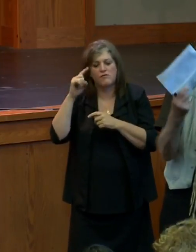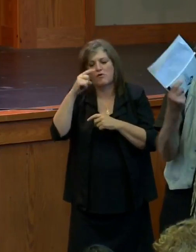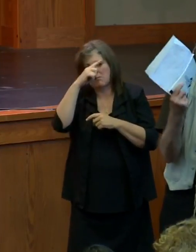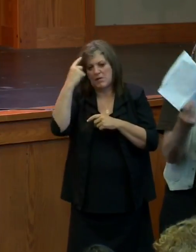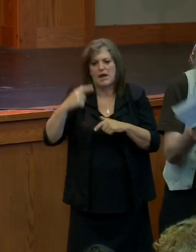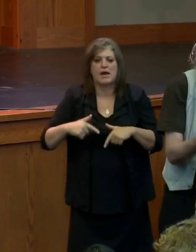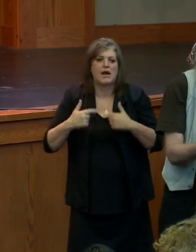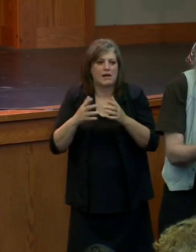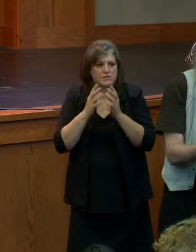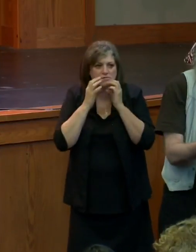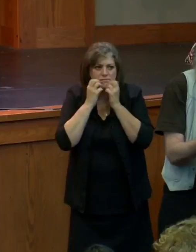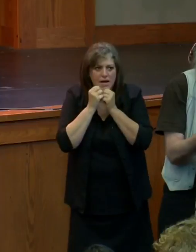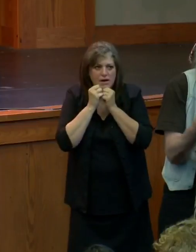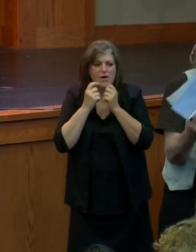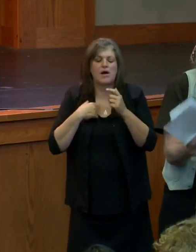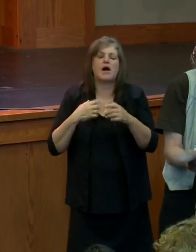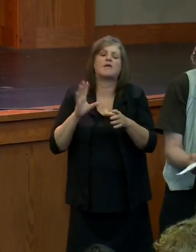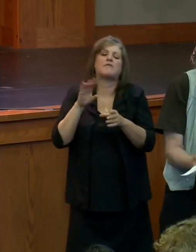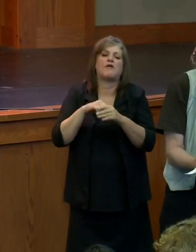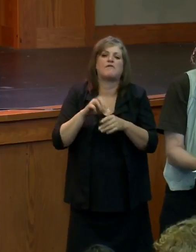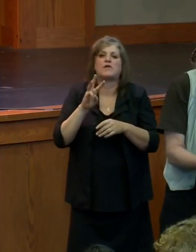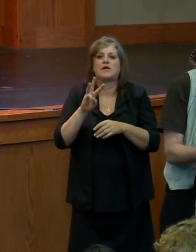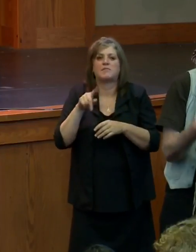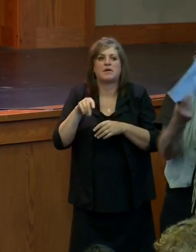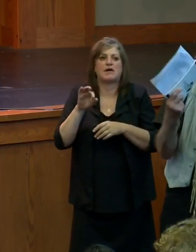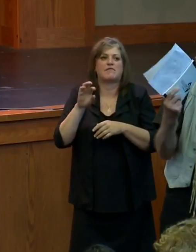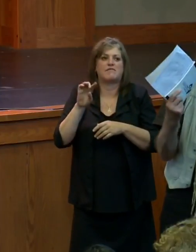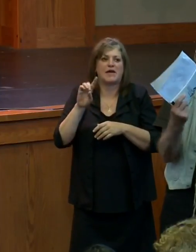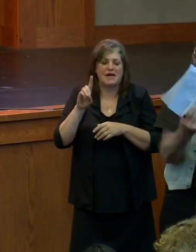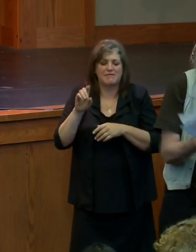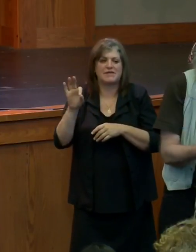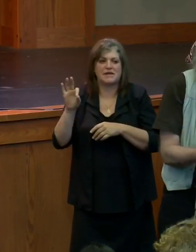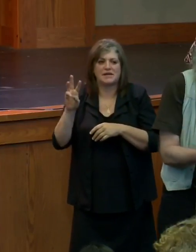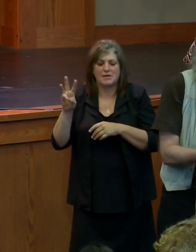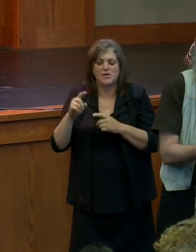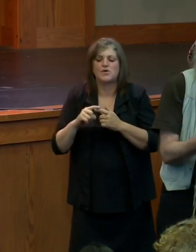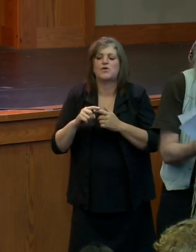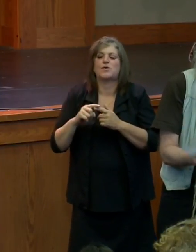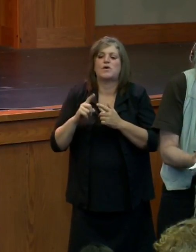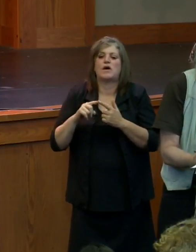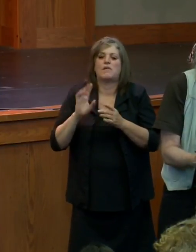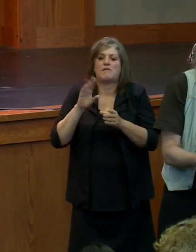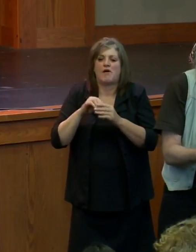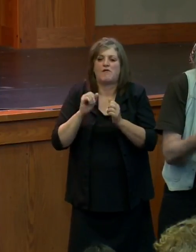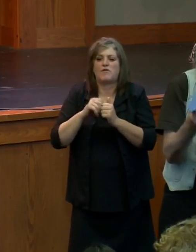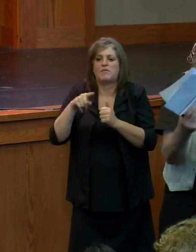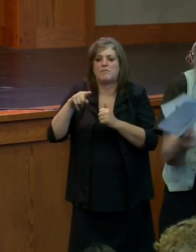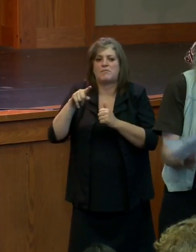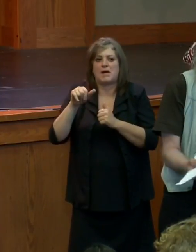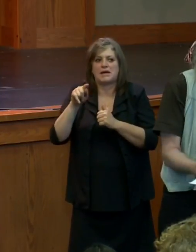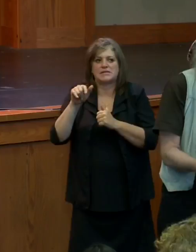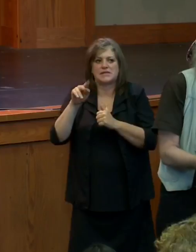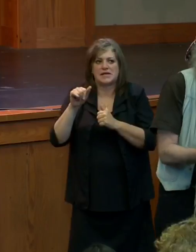I'M INVOLVED WITH THE PACIFICA RADIO AND I'M VERY INVOLVED WITH PALESTINIANS AFFAIRS BECAUSE MY GRANDDAUGHTER IS HALF